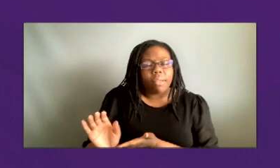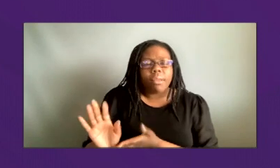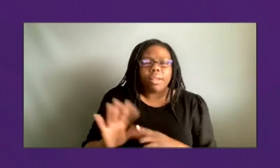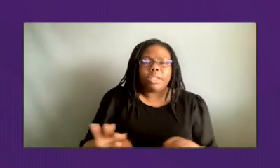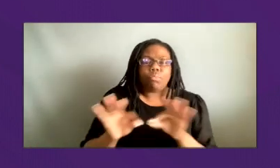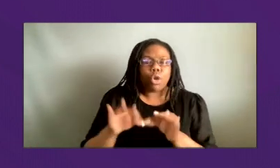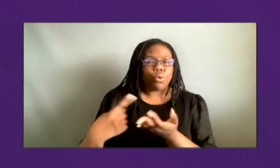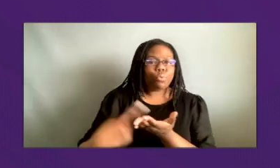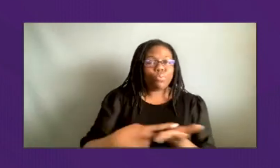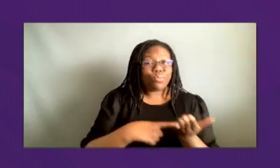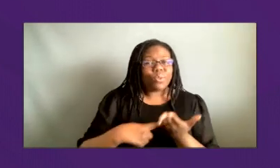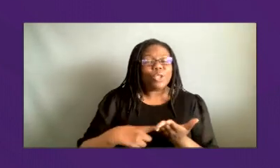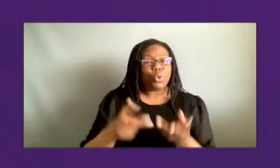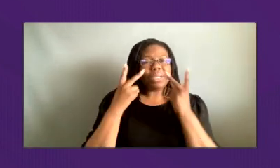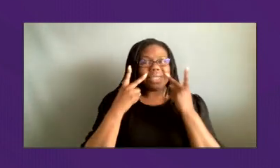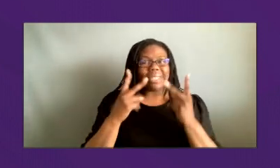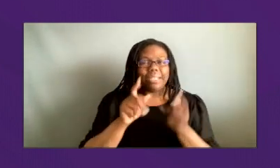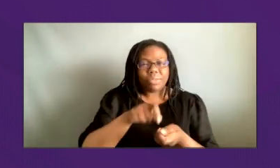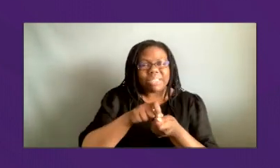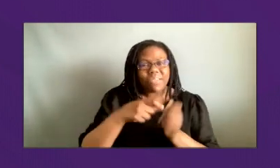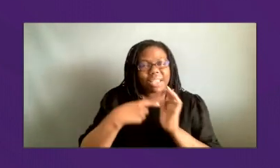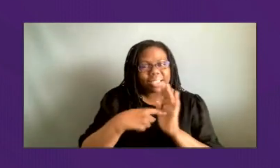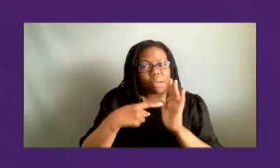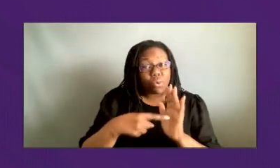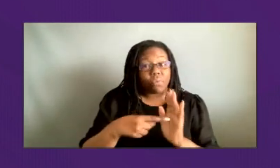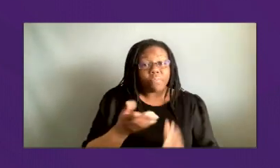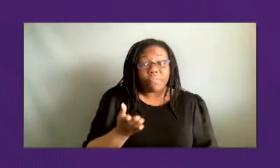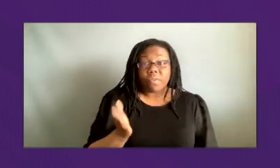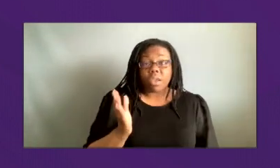So on the map, you see some of the Native nations that were affected by removal.